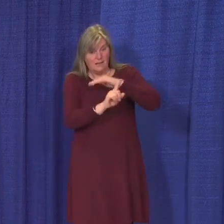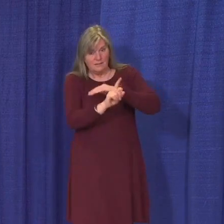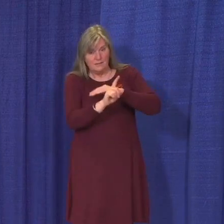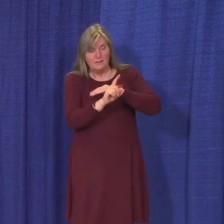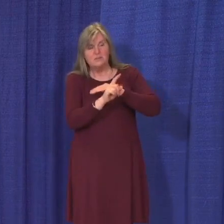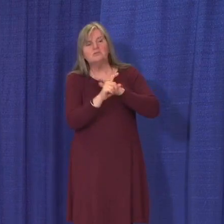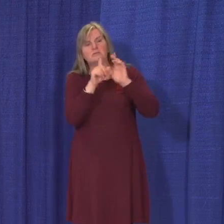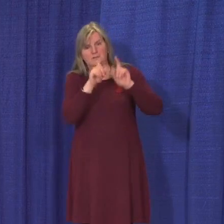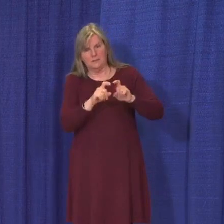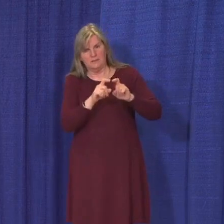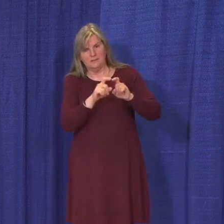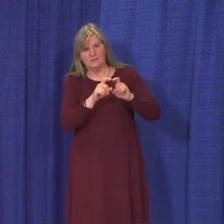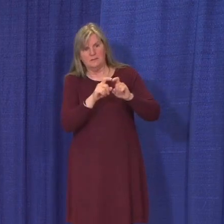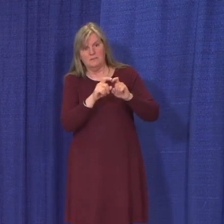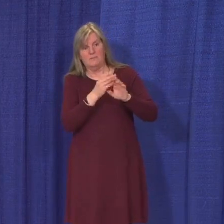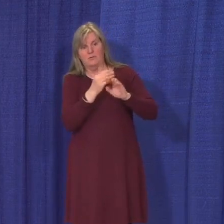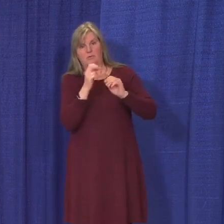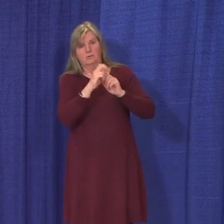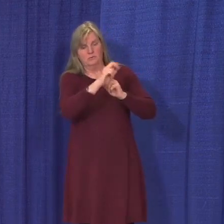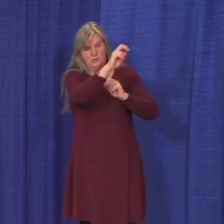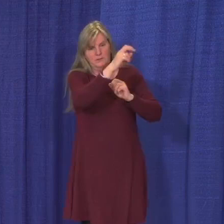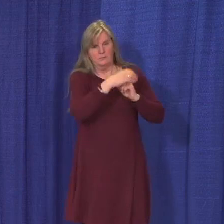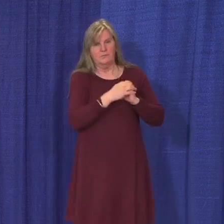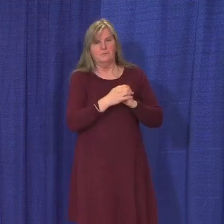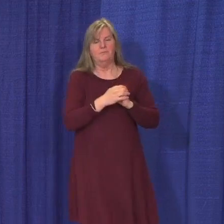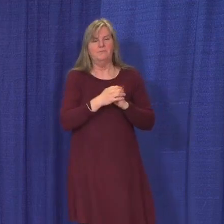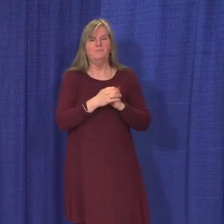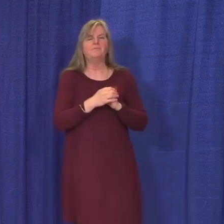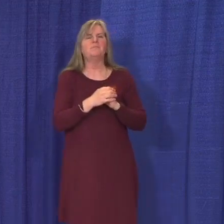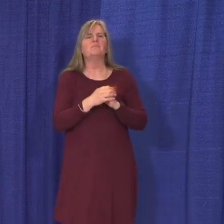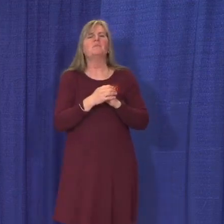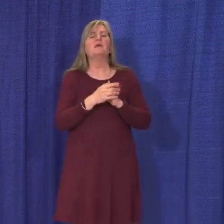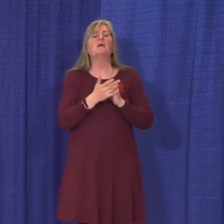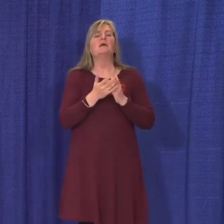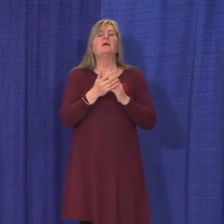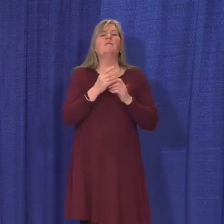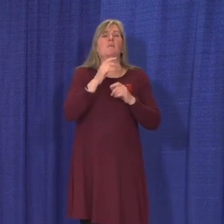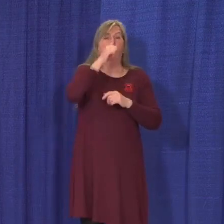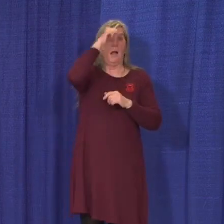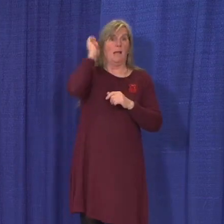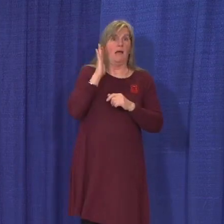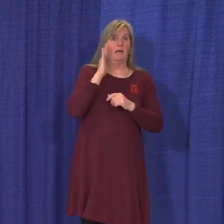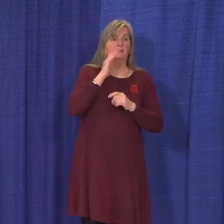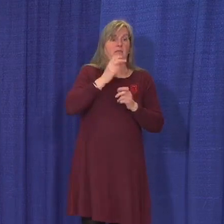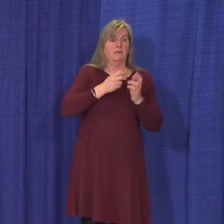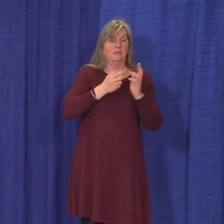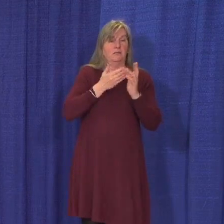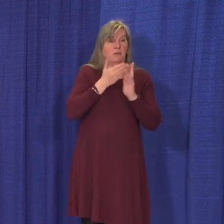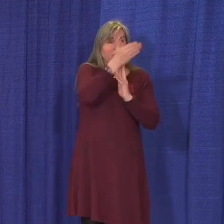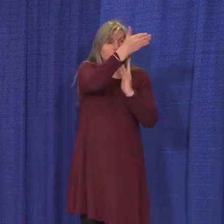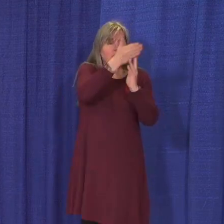from the previous 72 hours. Travellers are tested upon entry